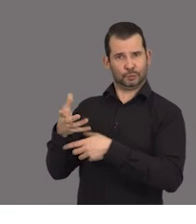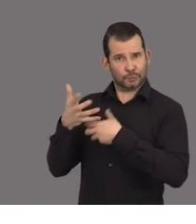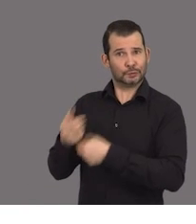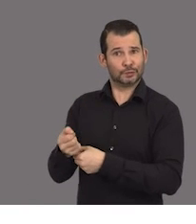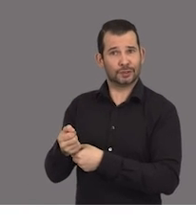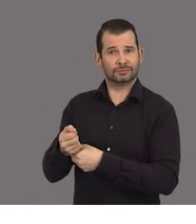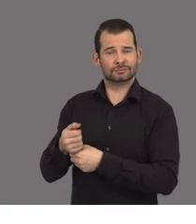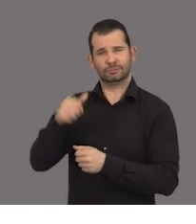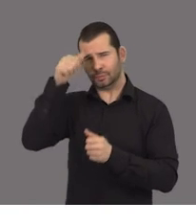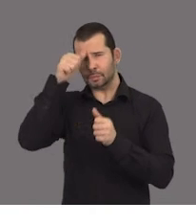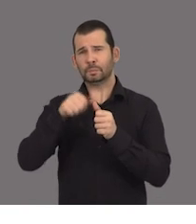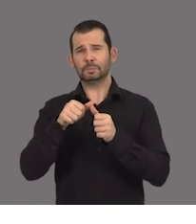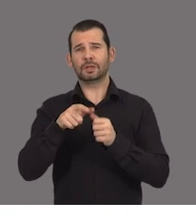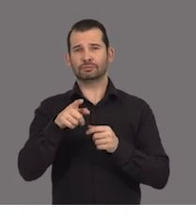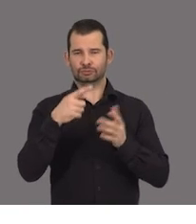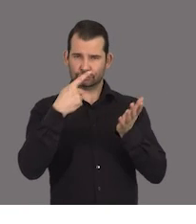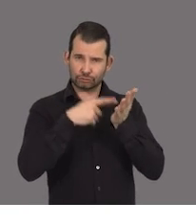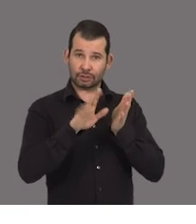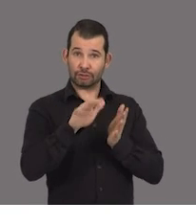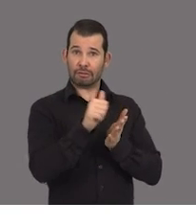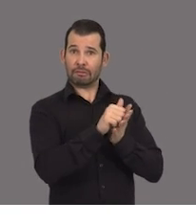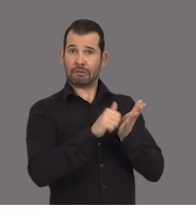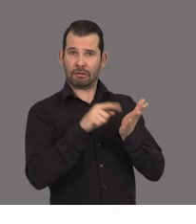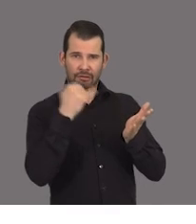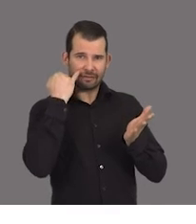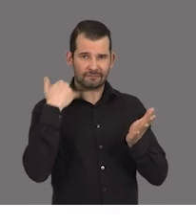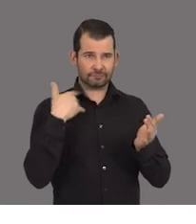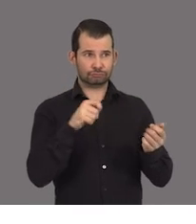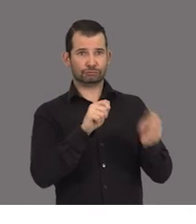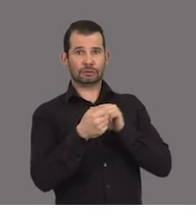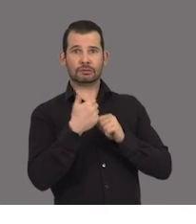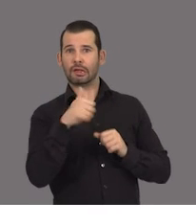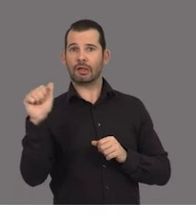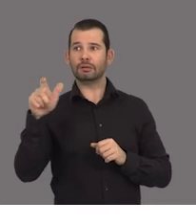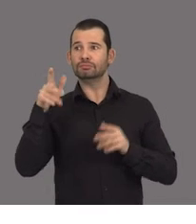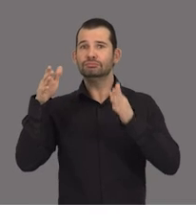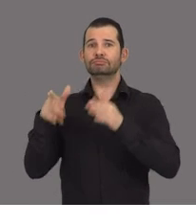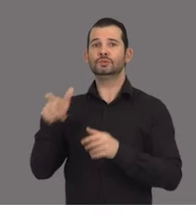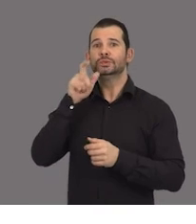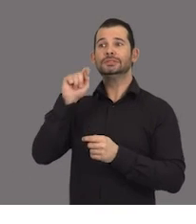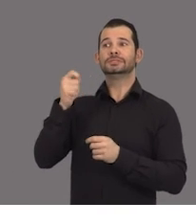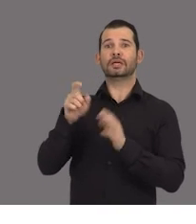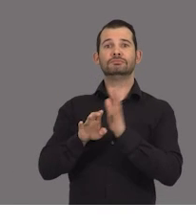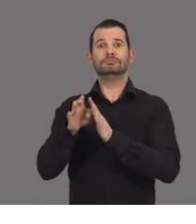Remember to check your account if you have changed tax preparers or representatives.